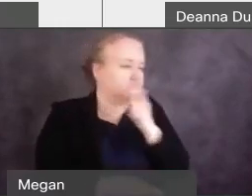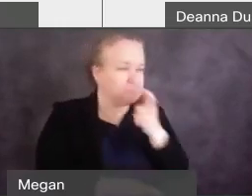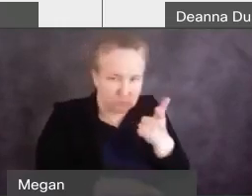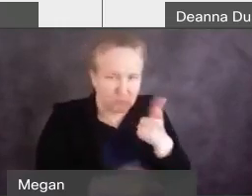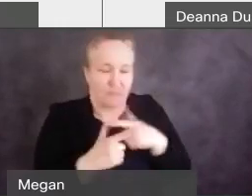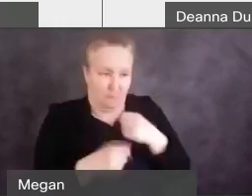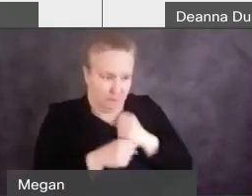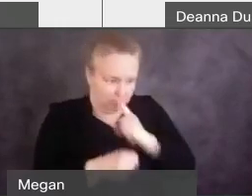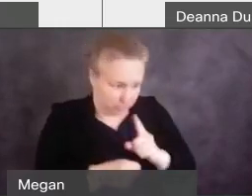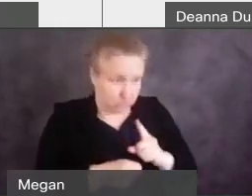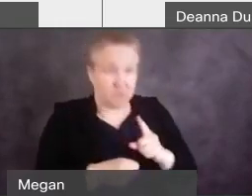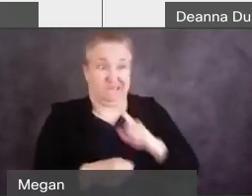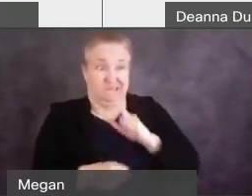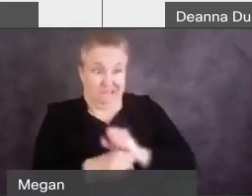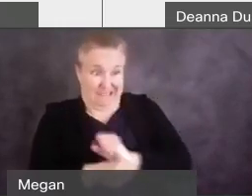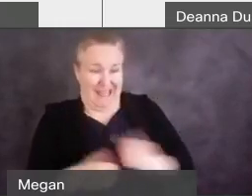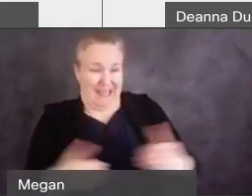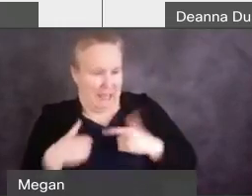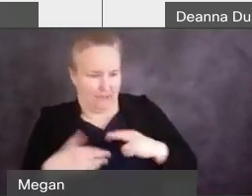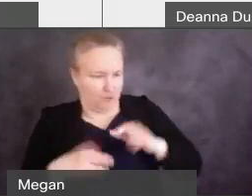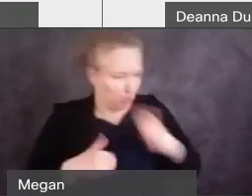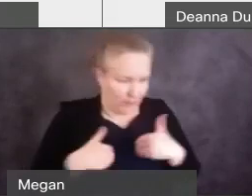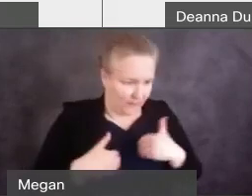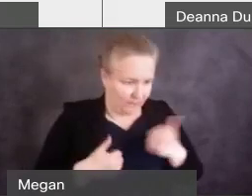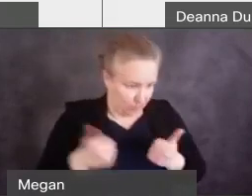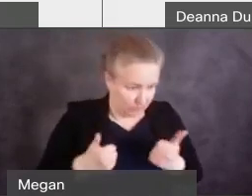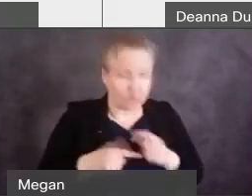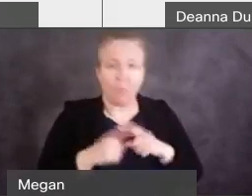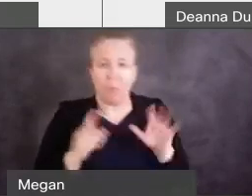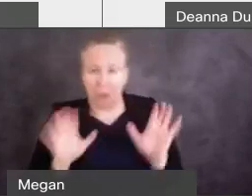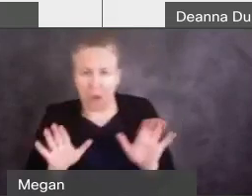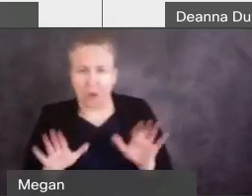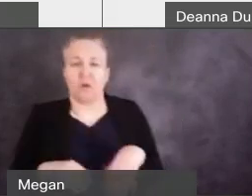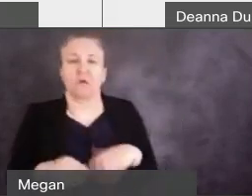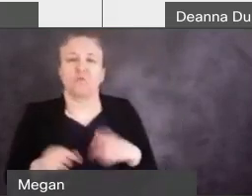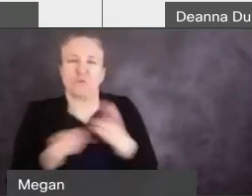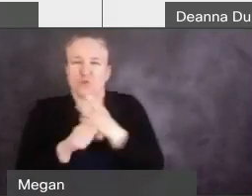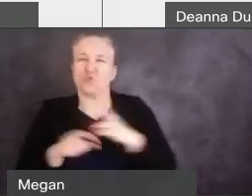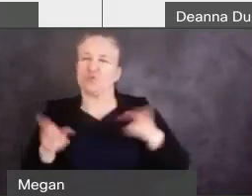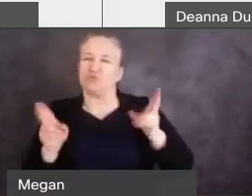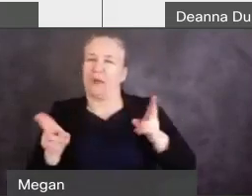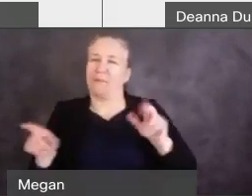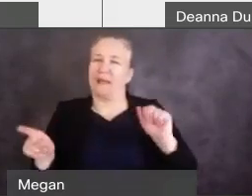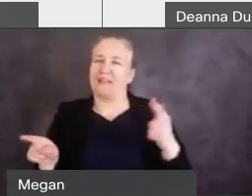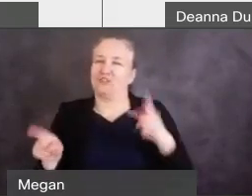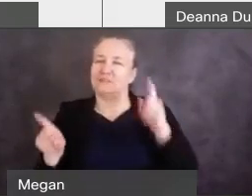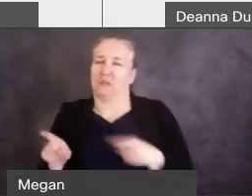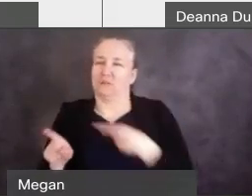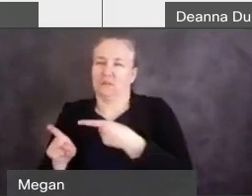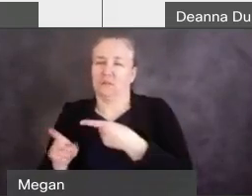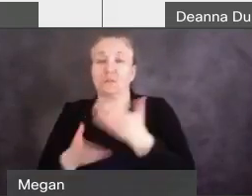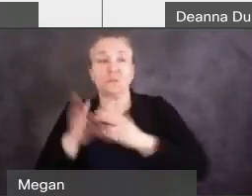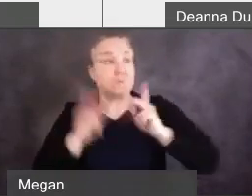any rapid antigen tests. So from the people that I've talked to, they found it to be helpful. I